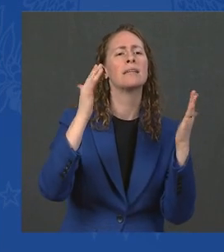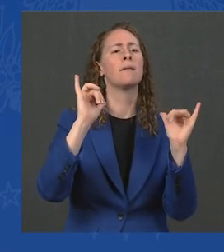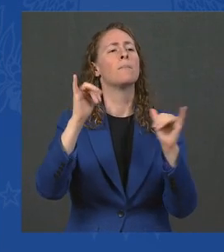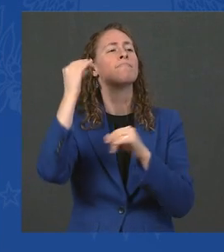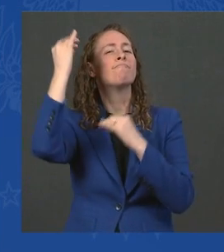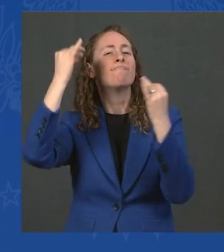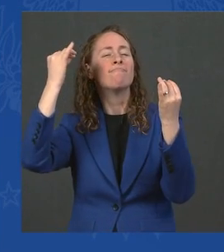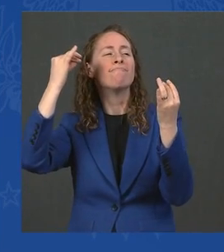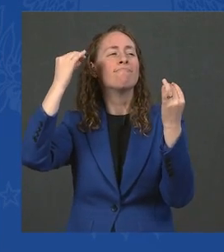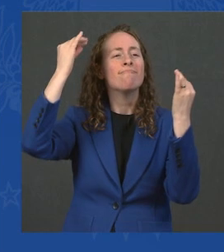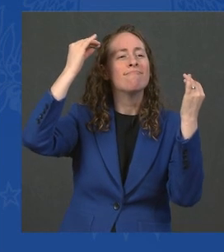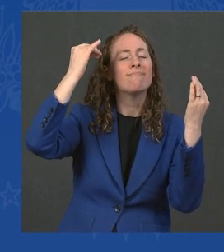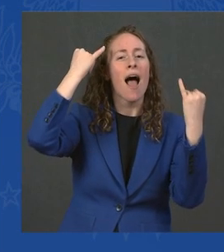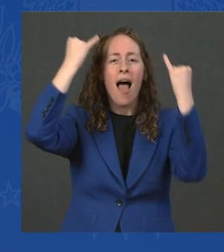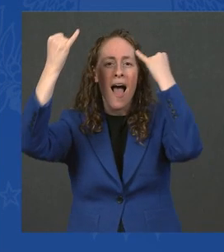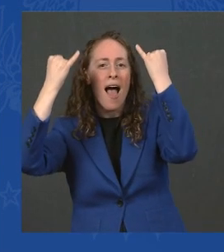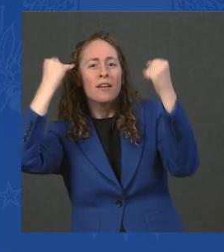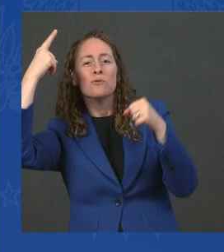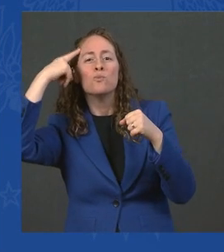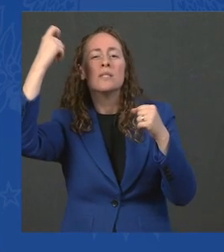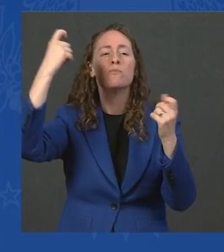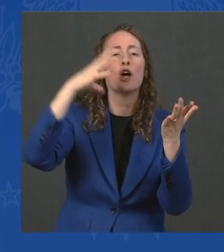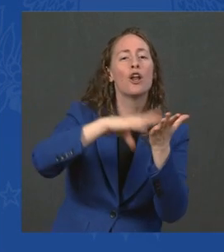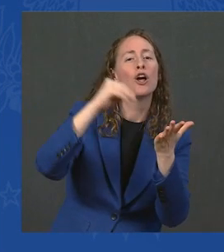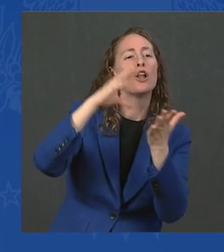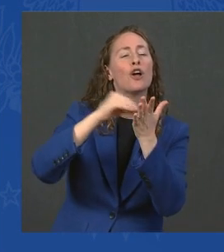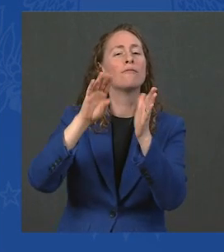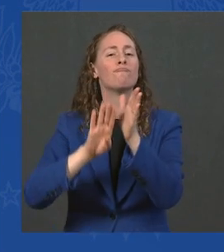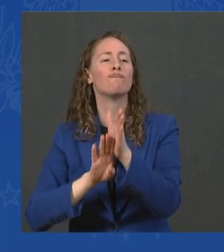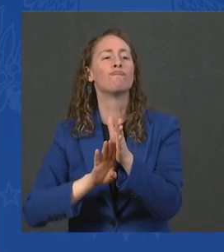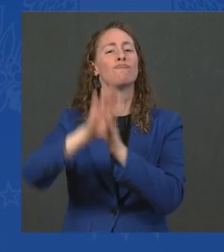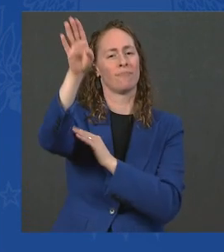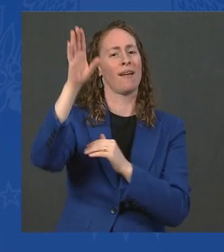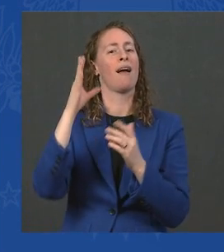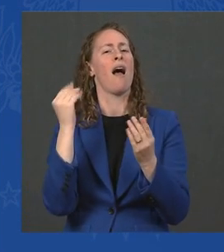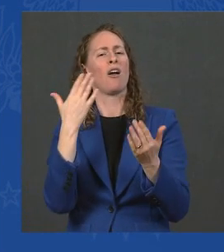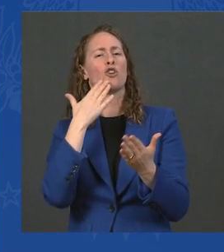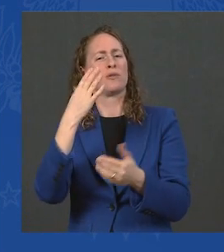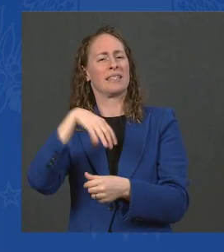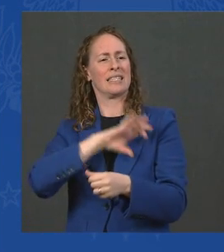socializing, becoming good citizens. It means following the science,